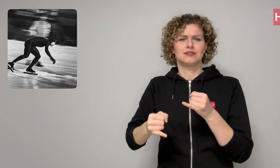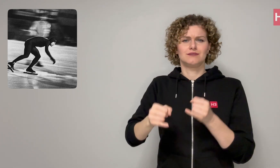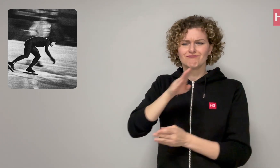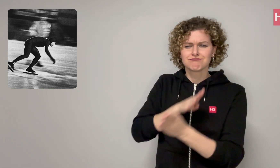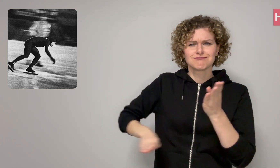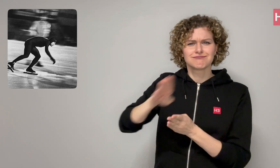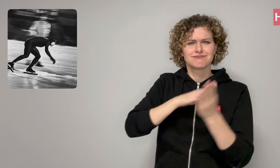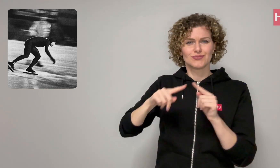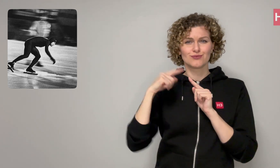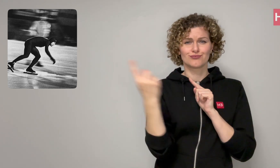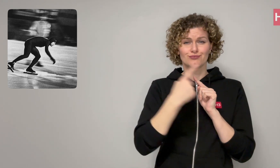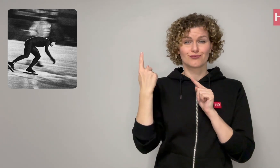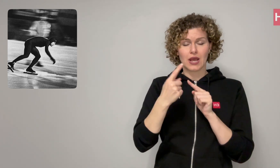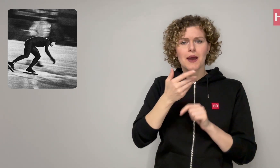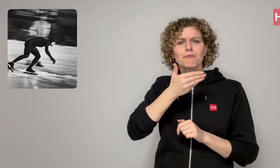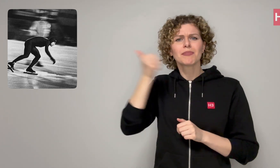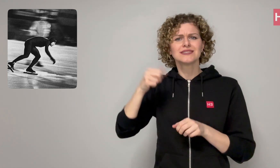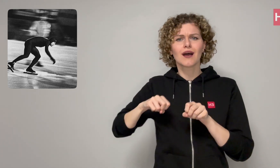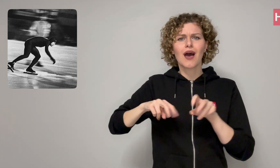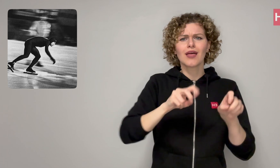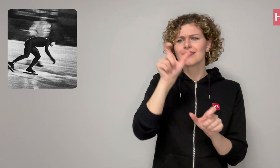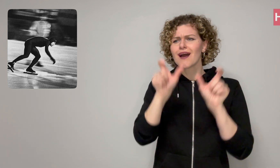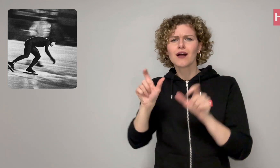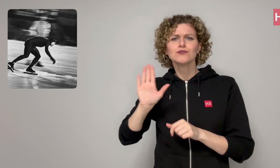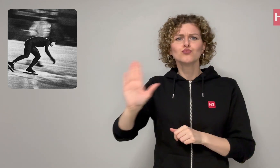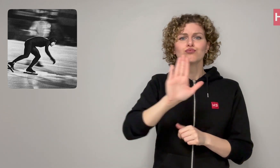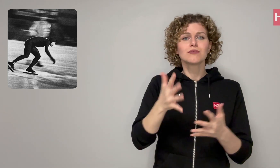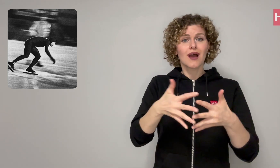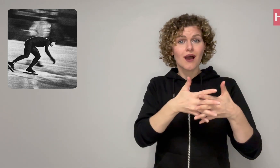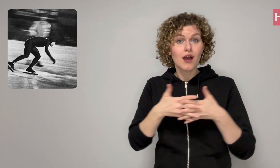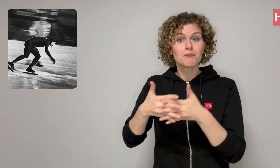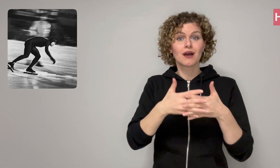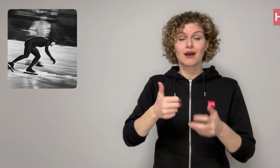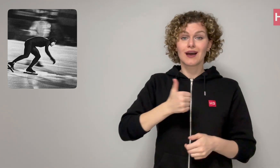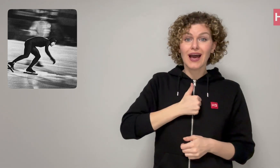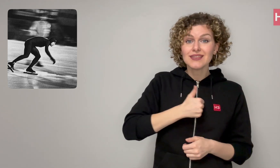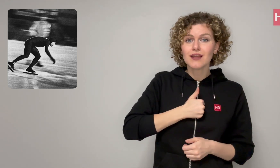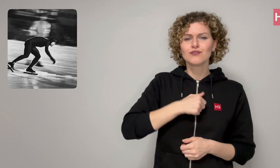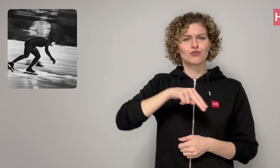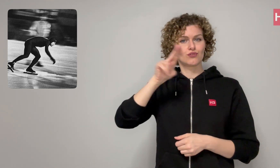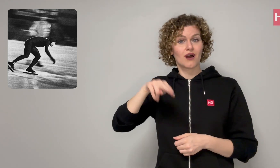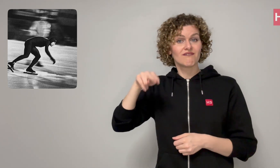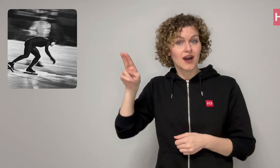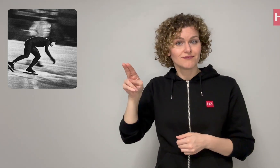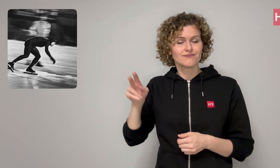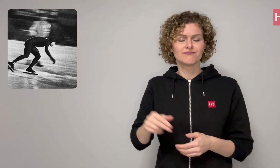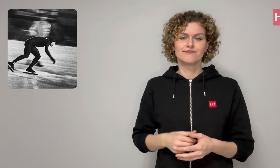Athletes from America, Canada, and Norway were ranked the best.